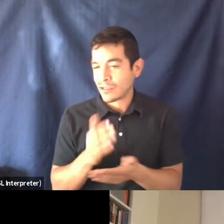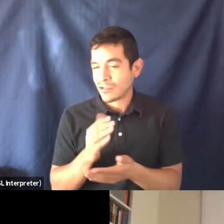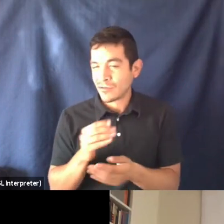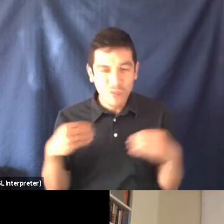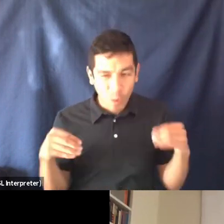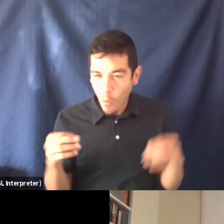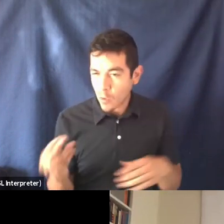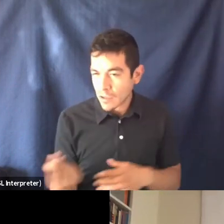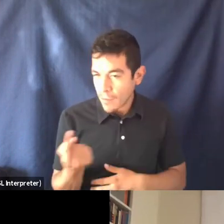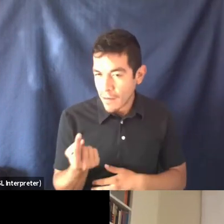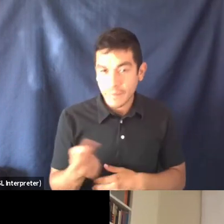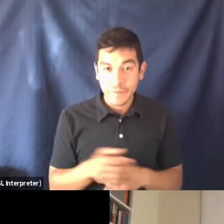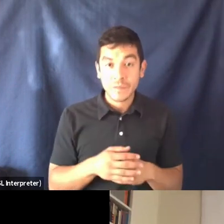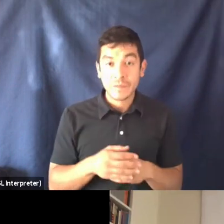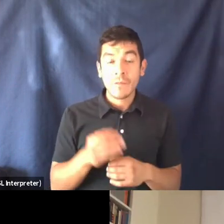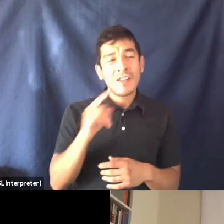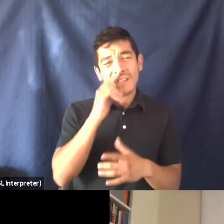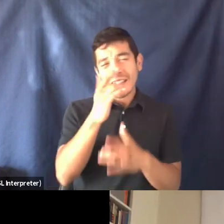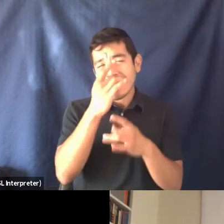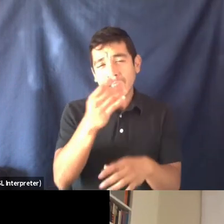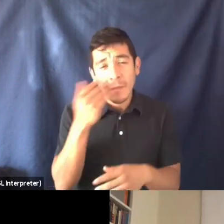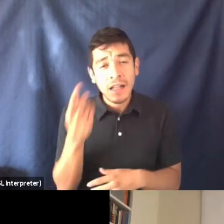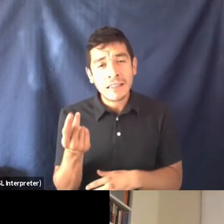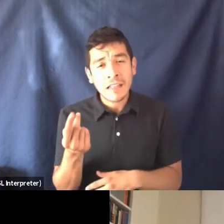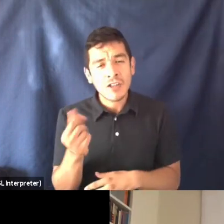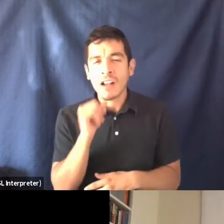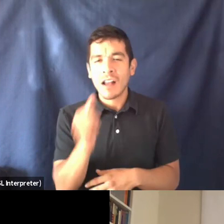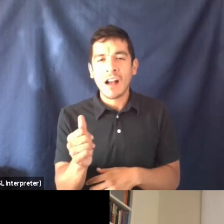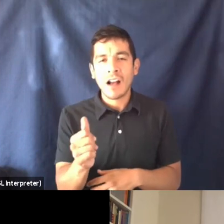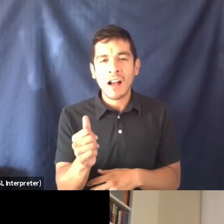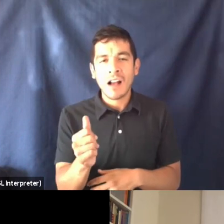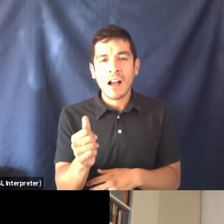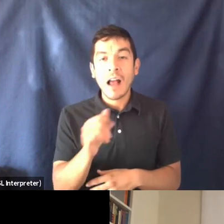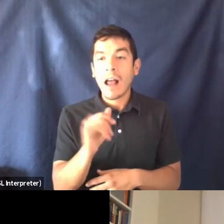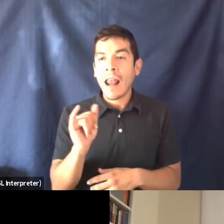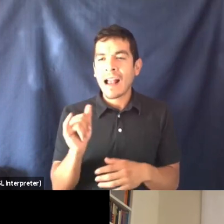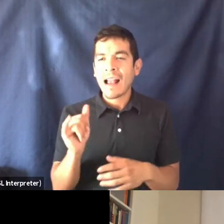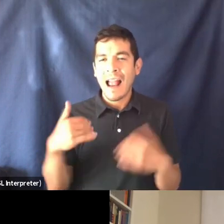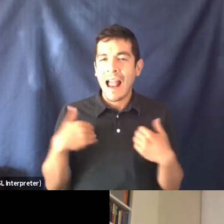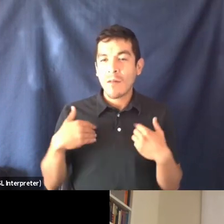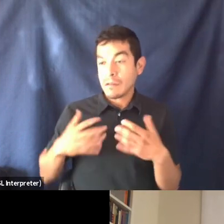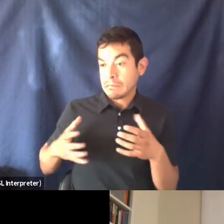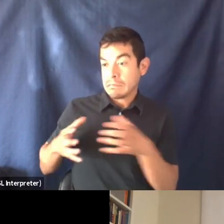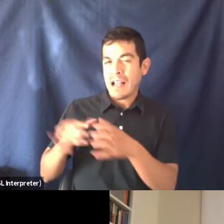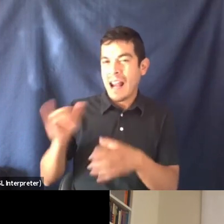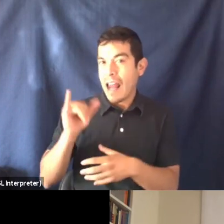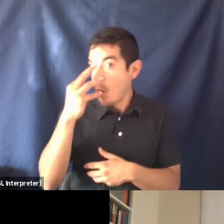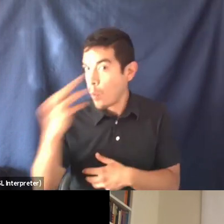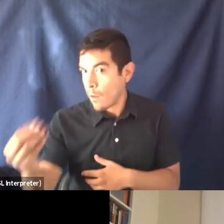And, it's interesting 'cause dogs are not, as, they're not totally like pack animals the way that wolves are. Like there is very much the sense